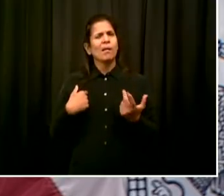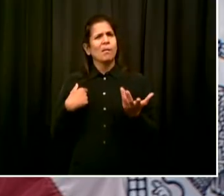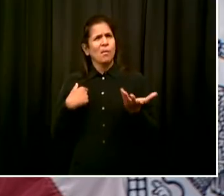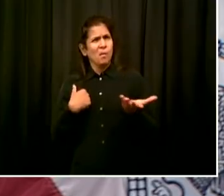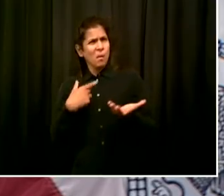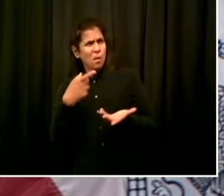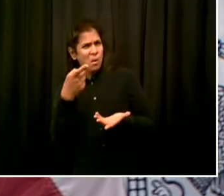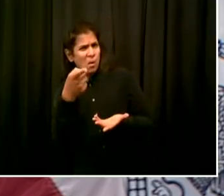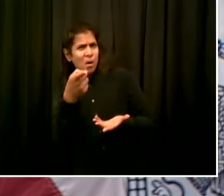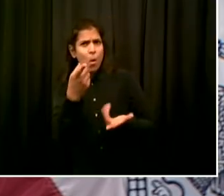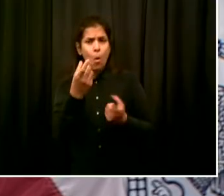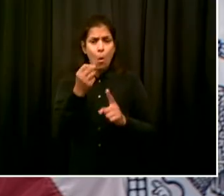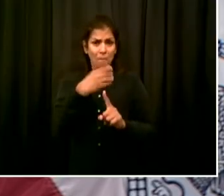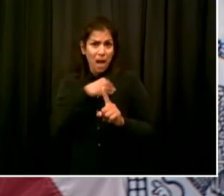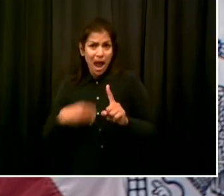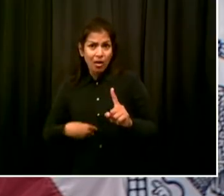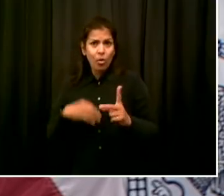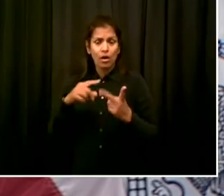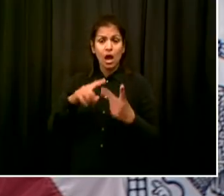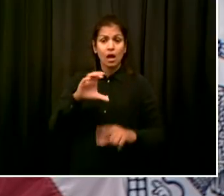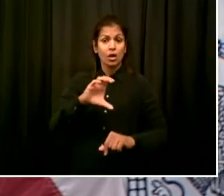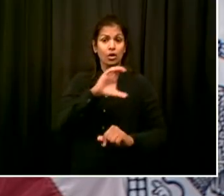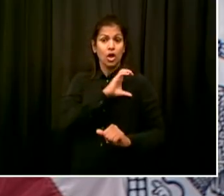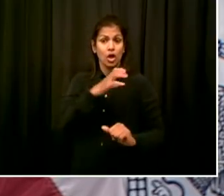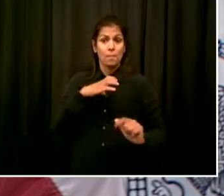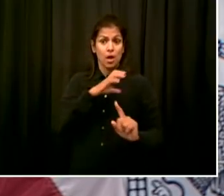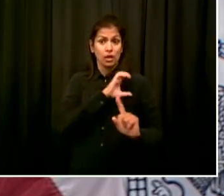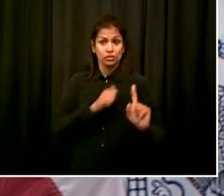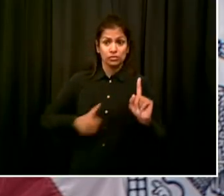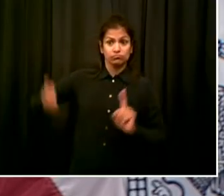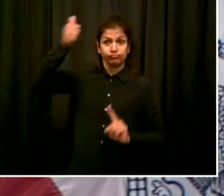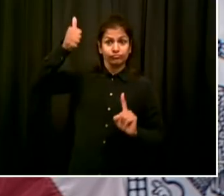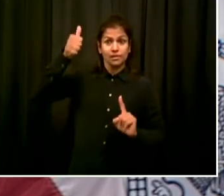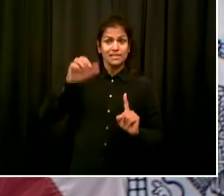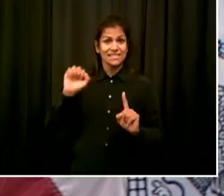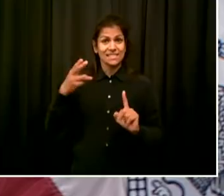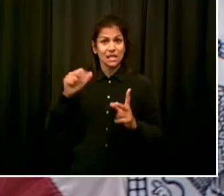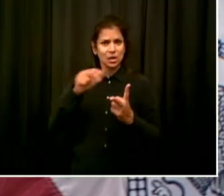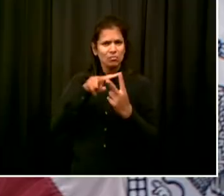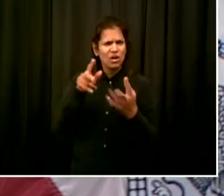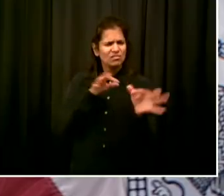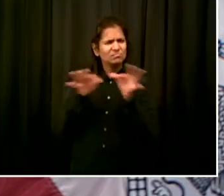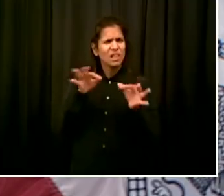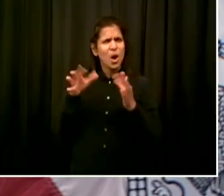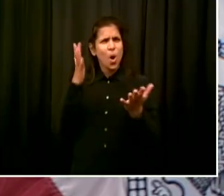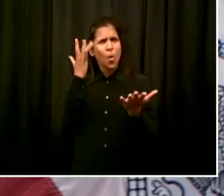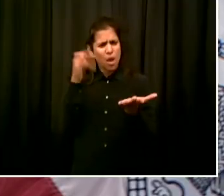THE LAST COUPLE OF WEEKS . I WONDERED IF BH OT YOANU D THE